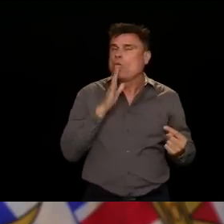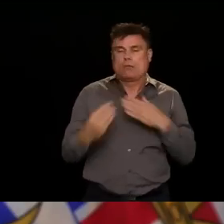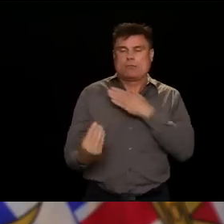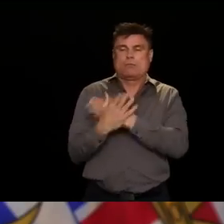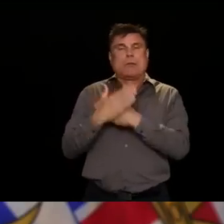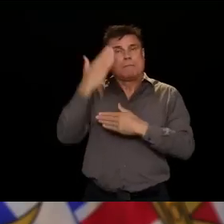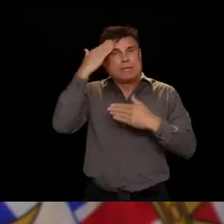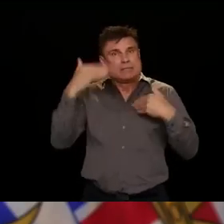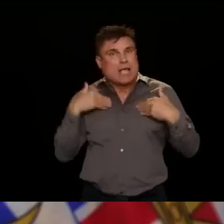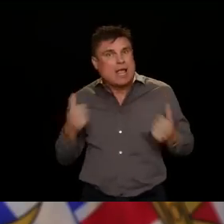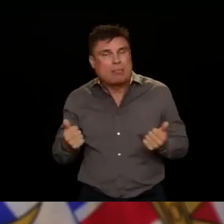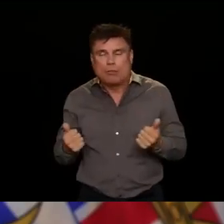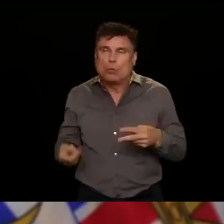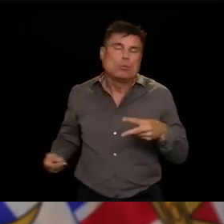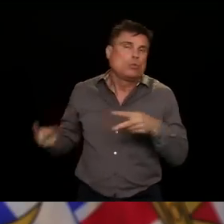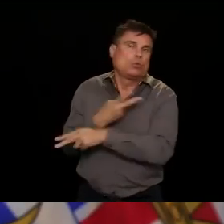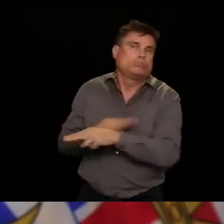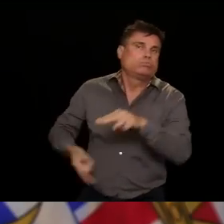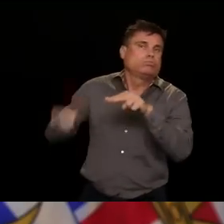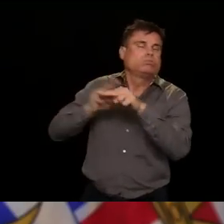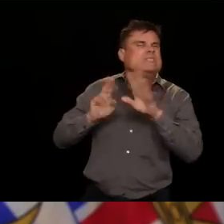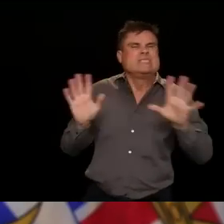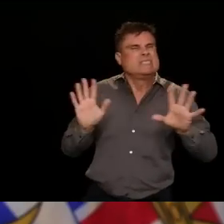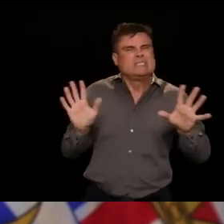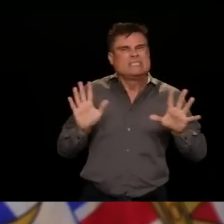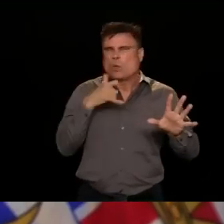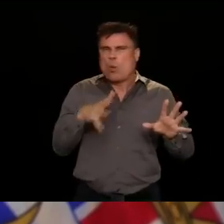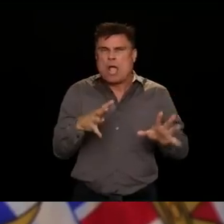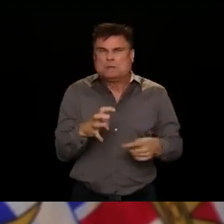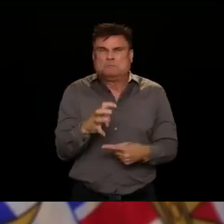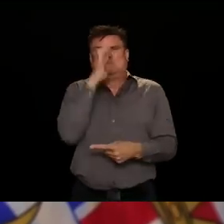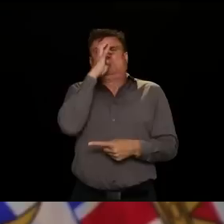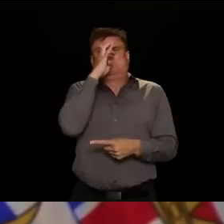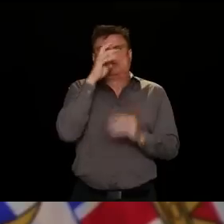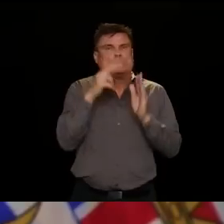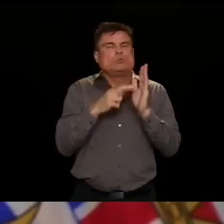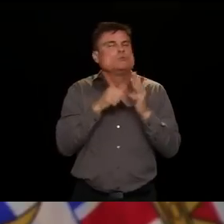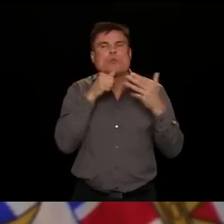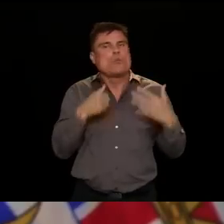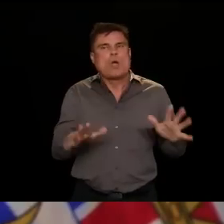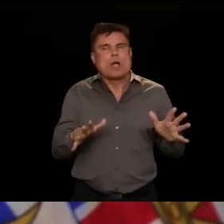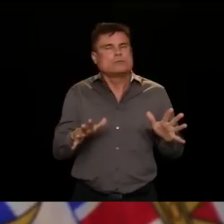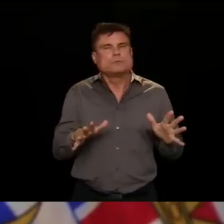with mental health , the fact that many people have lost their jobs and are dealing with the issues